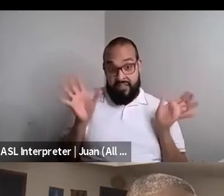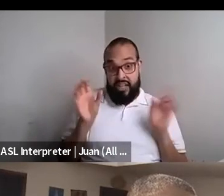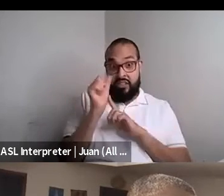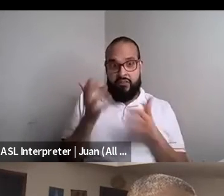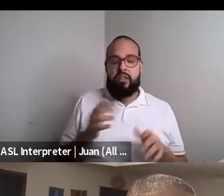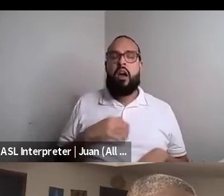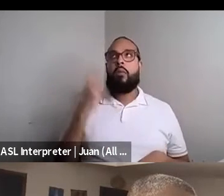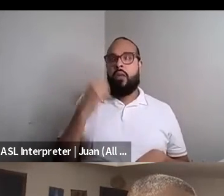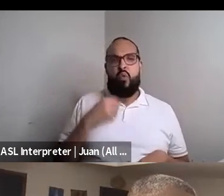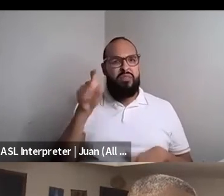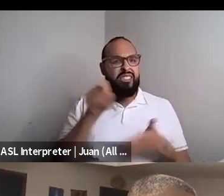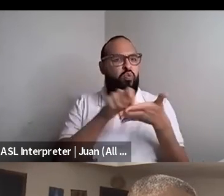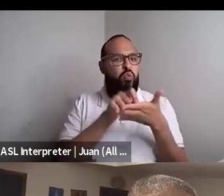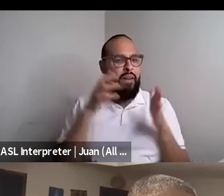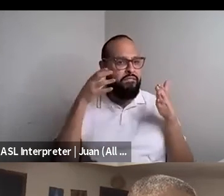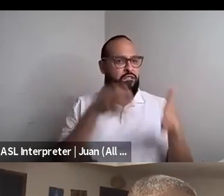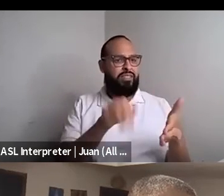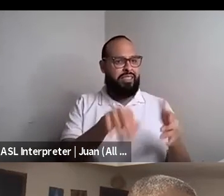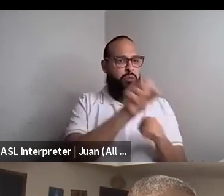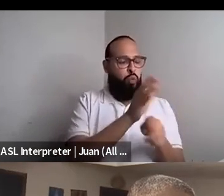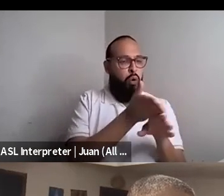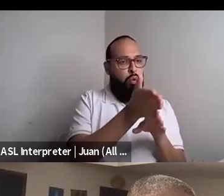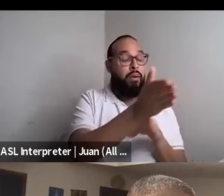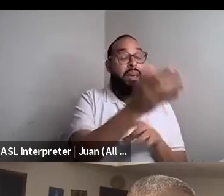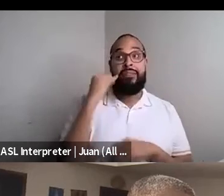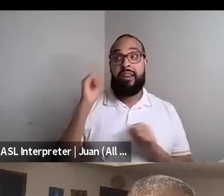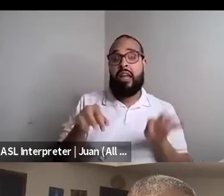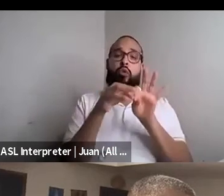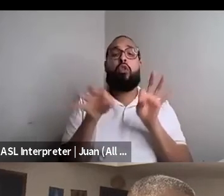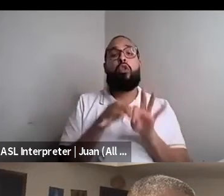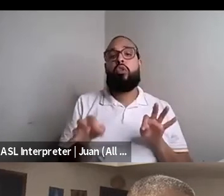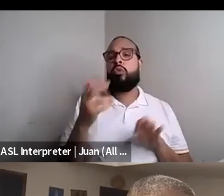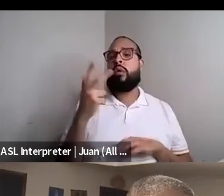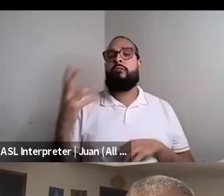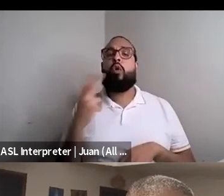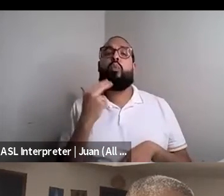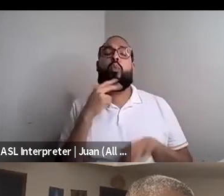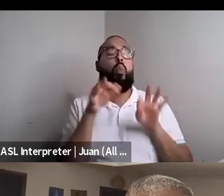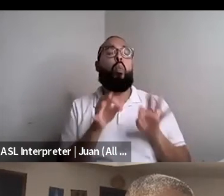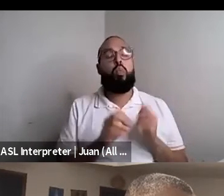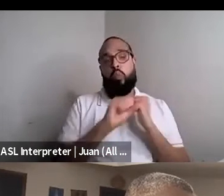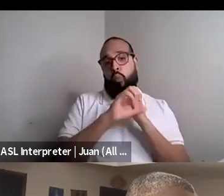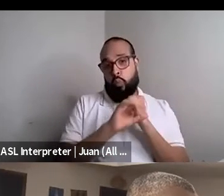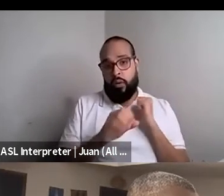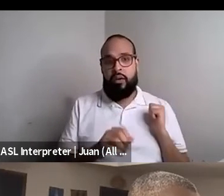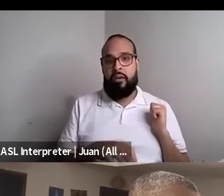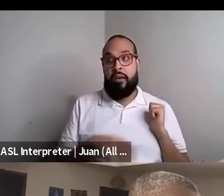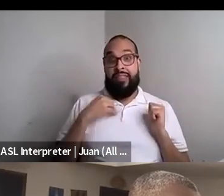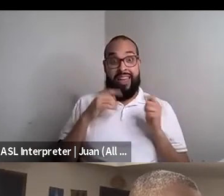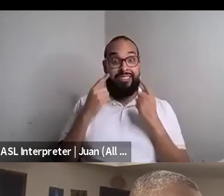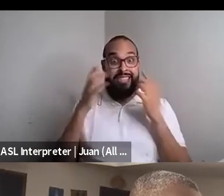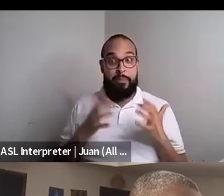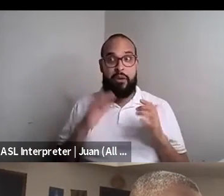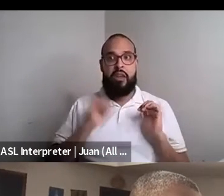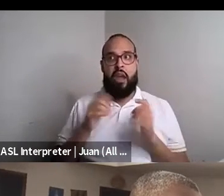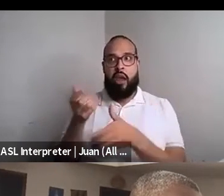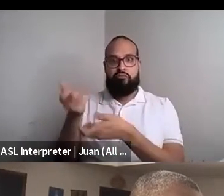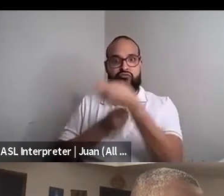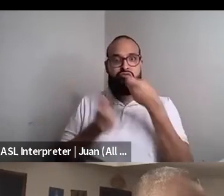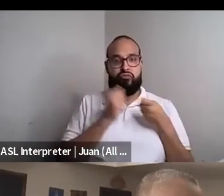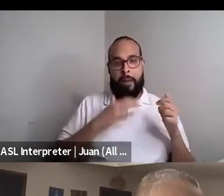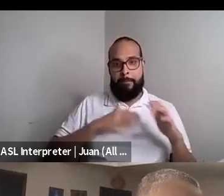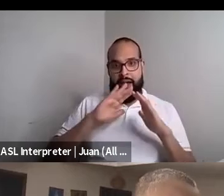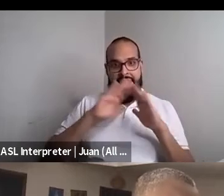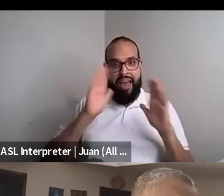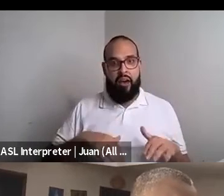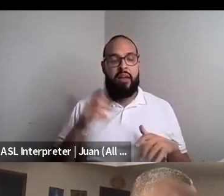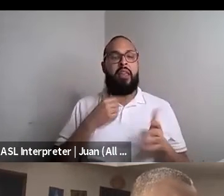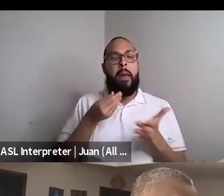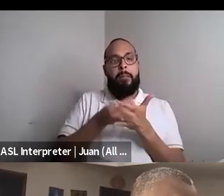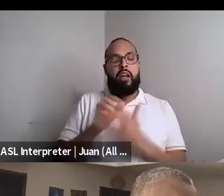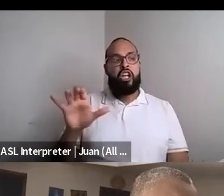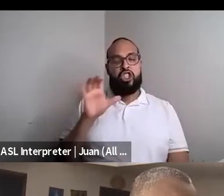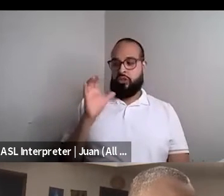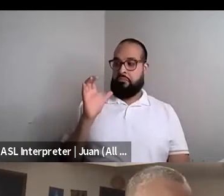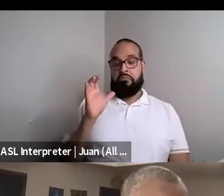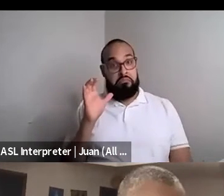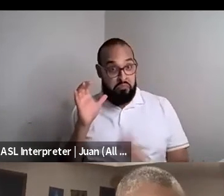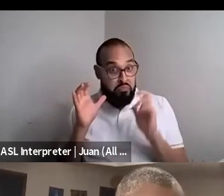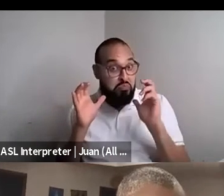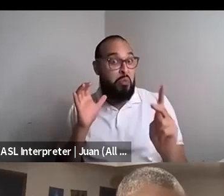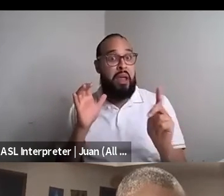Nahshon Anderson: Because if I could write a little three or four sentence advertisement and lower celebrity to my home. And for him to give me several hundred dollars and stuff. I knew, obviously I was gifted at writing